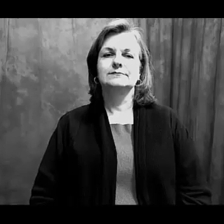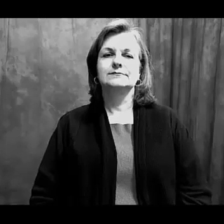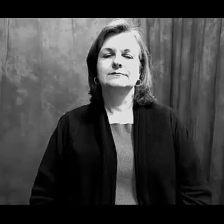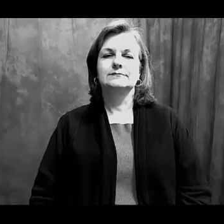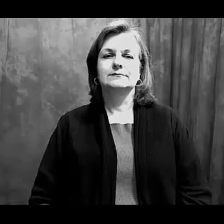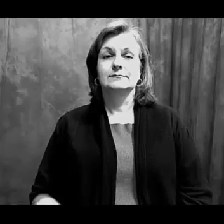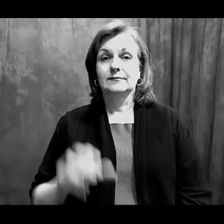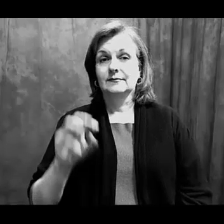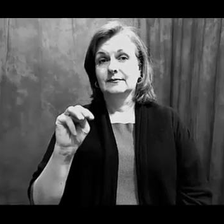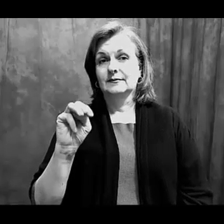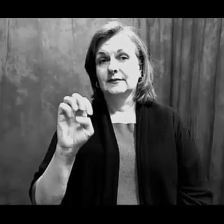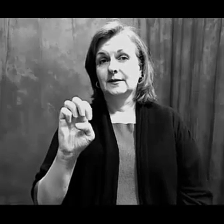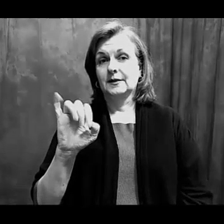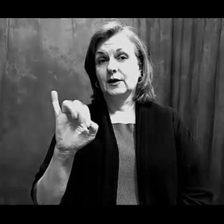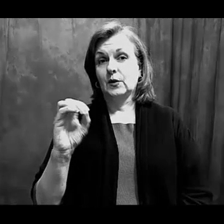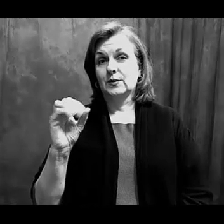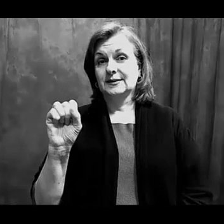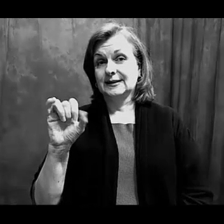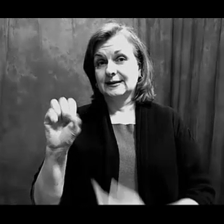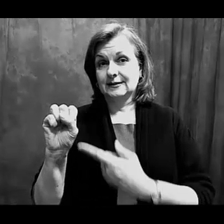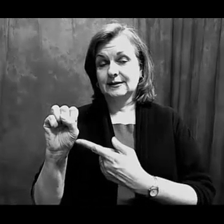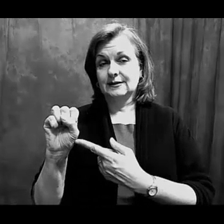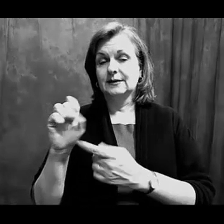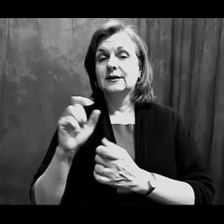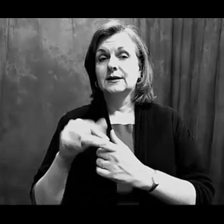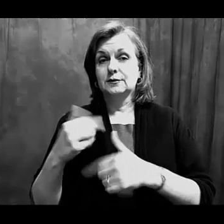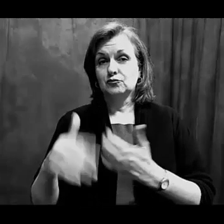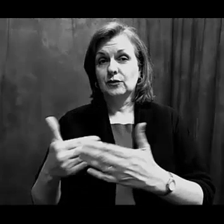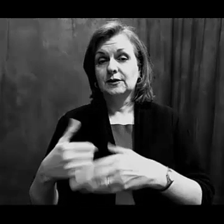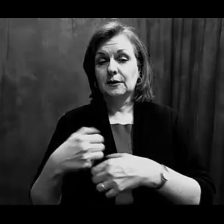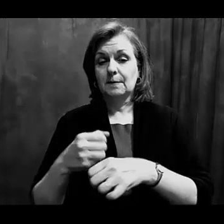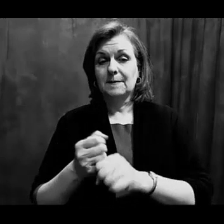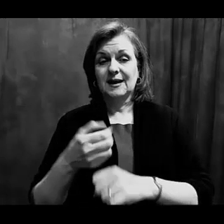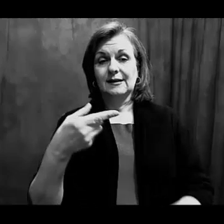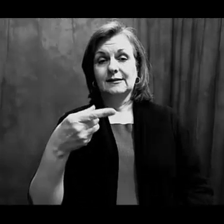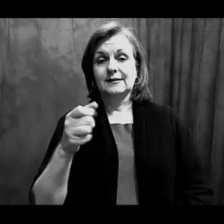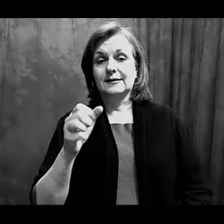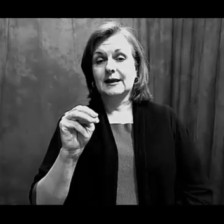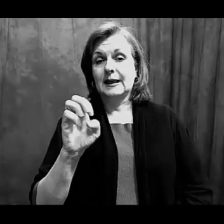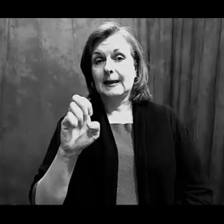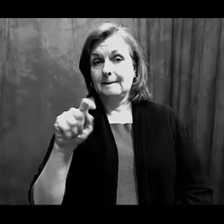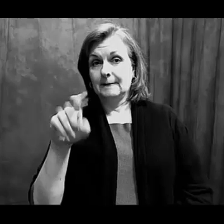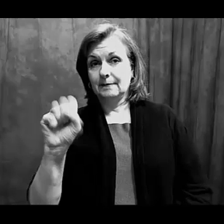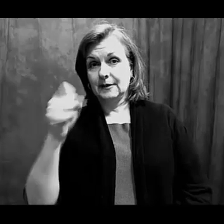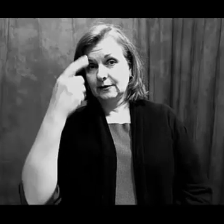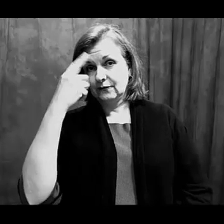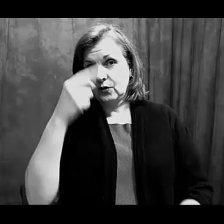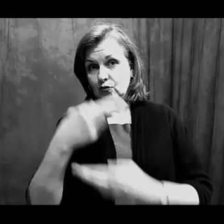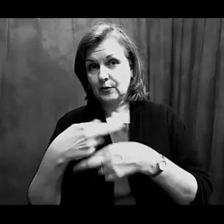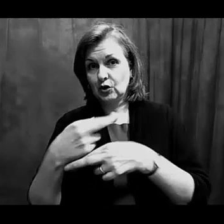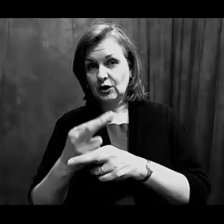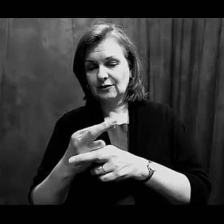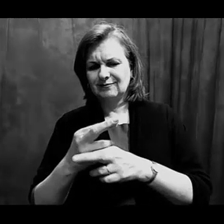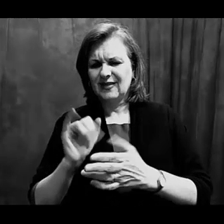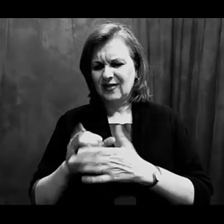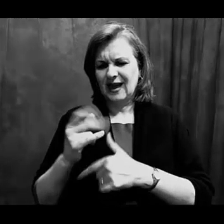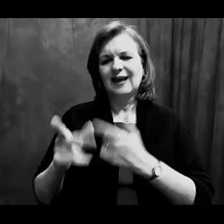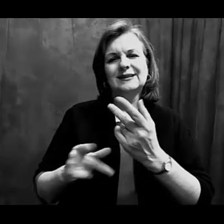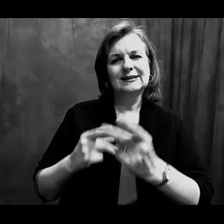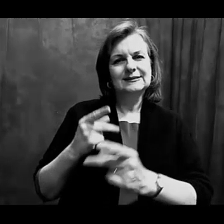Meiosis is the process of preparing gametes for reproduction so well and it is the type of cell division